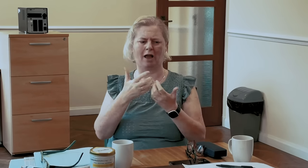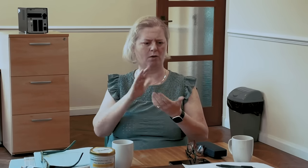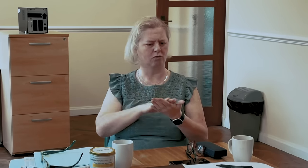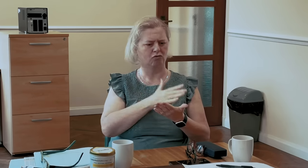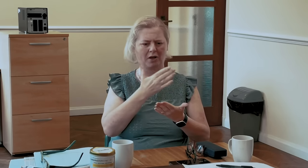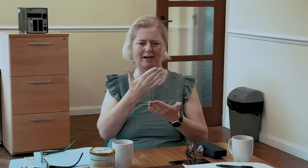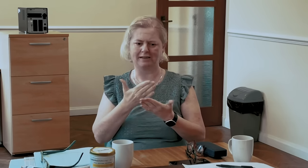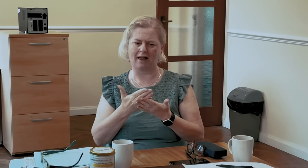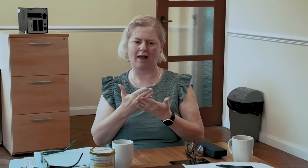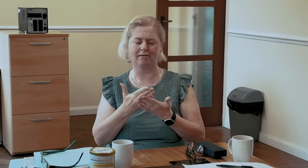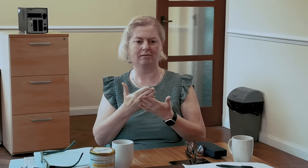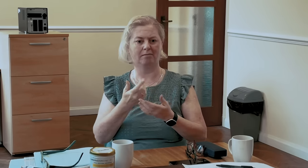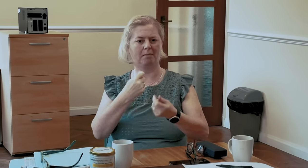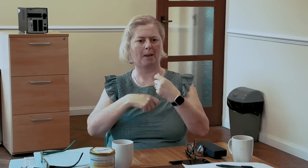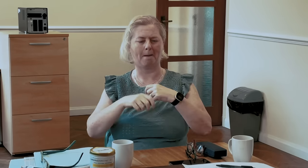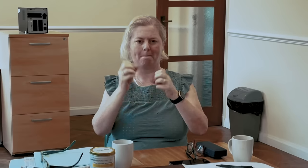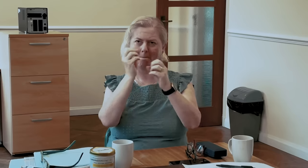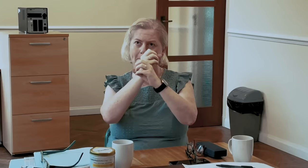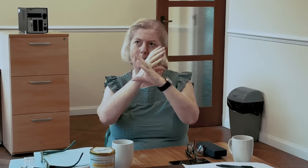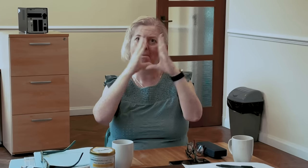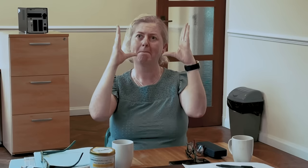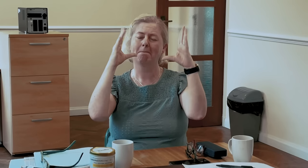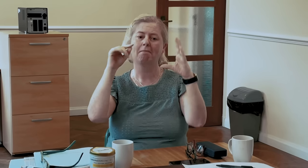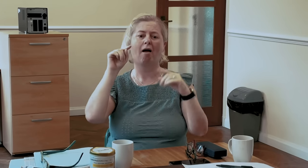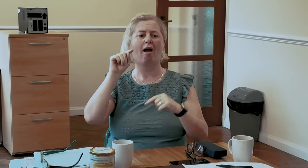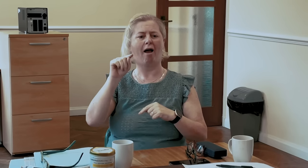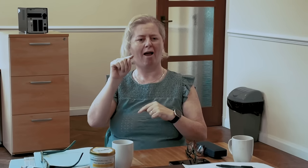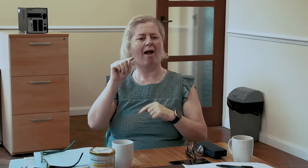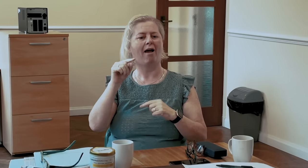to get a much better picture of what the Bible means.